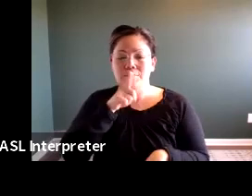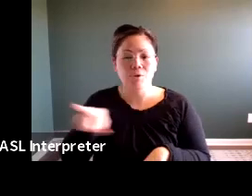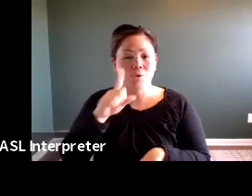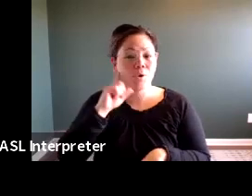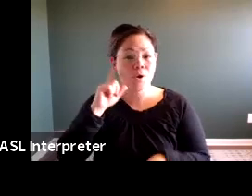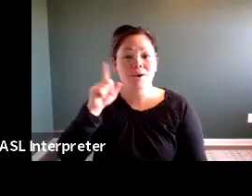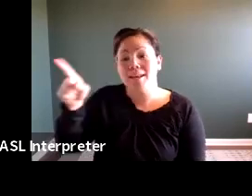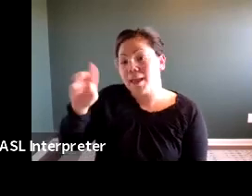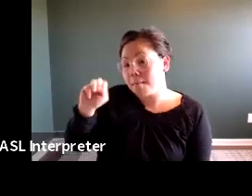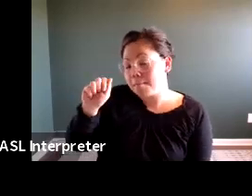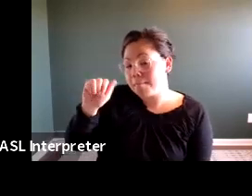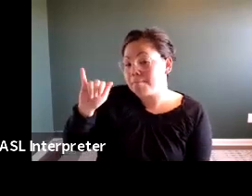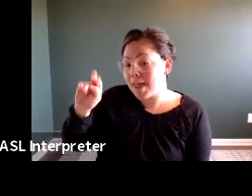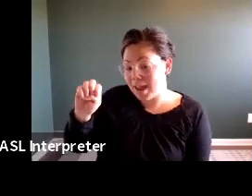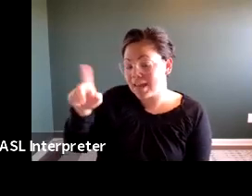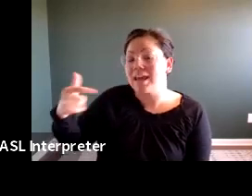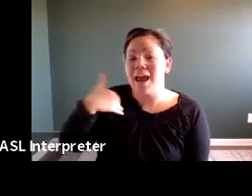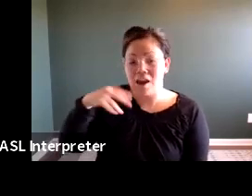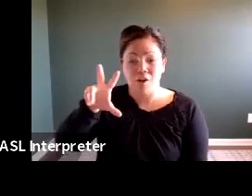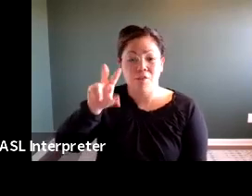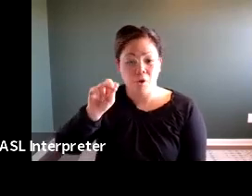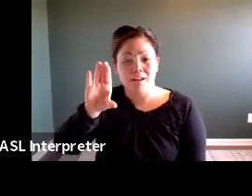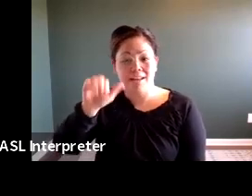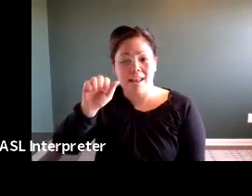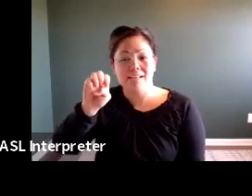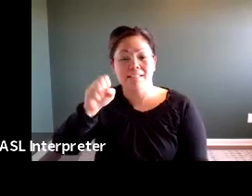So 30 cases out of a wedding reception